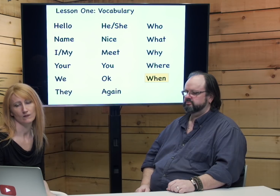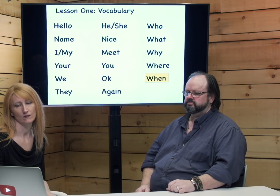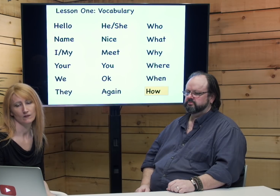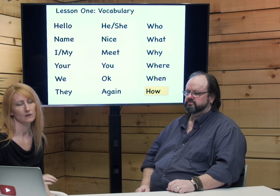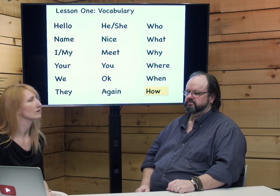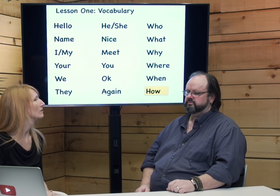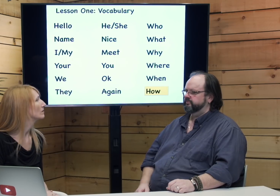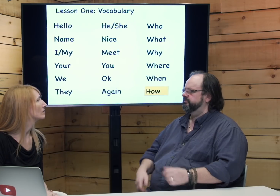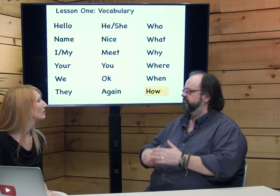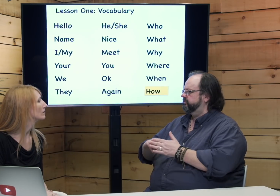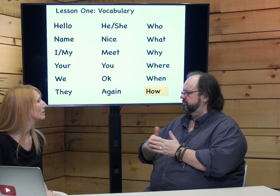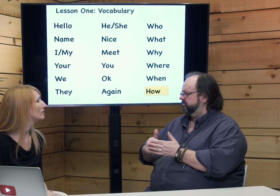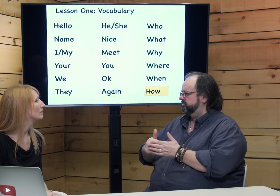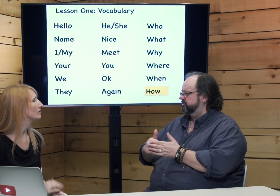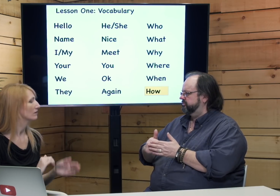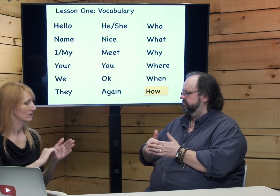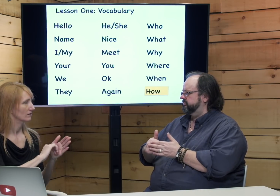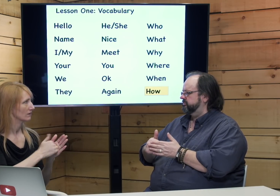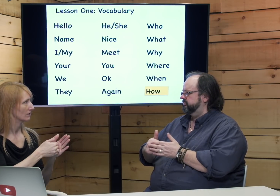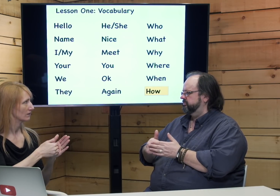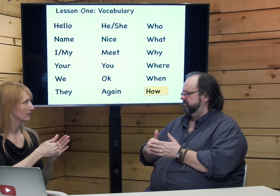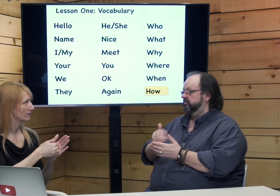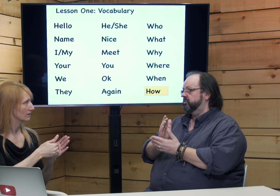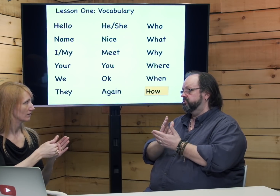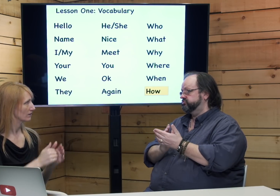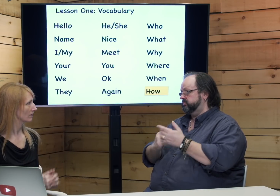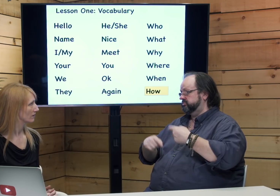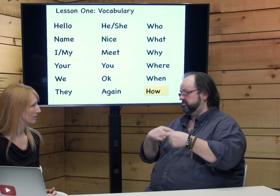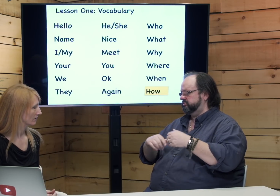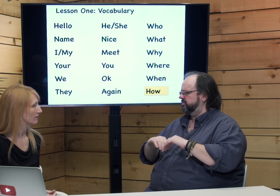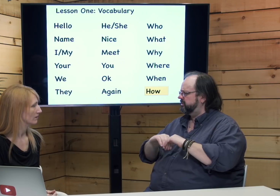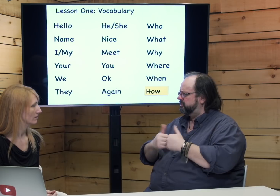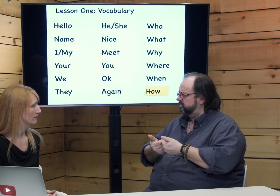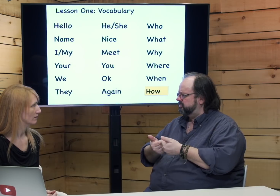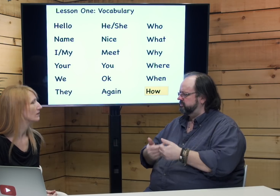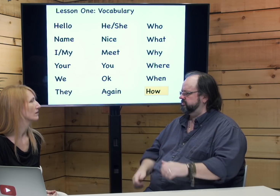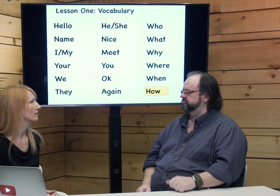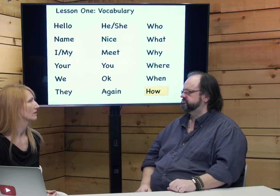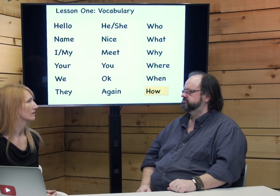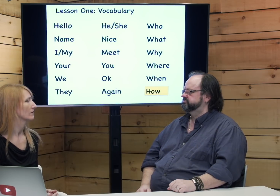how Some sign, how